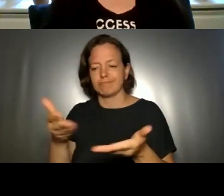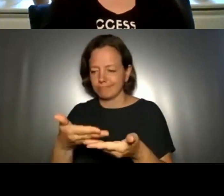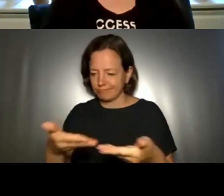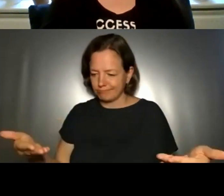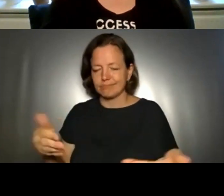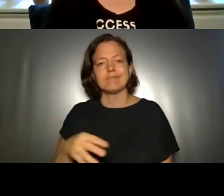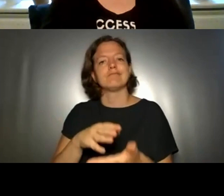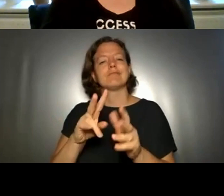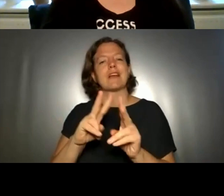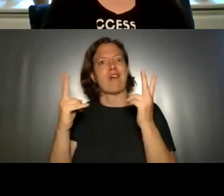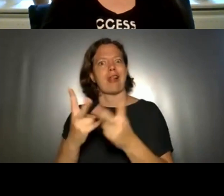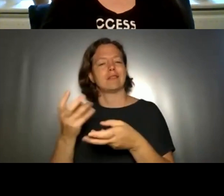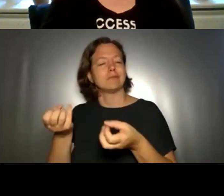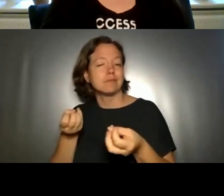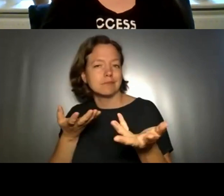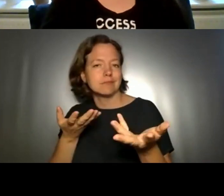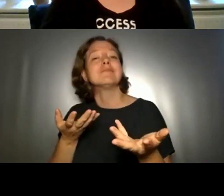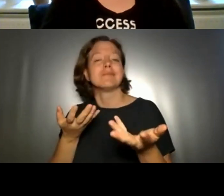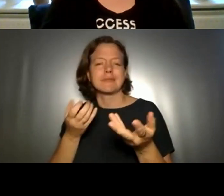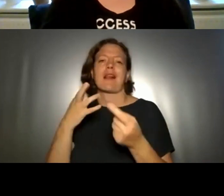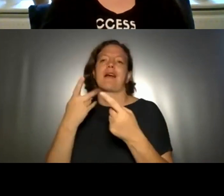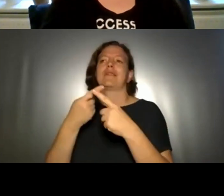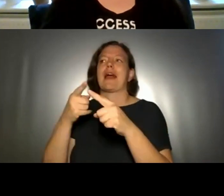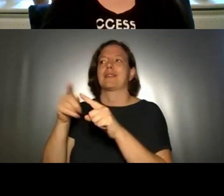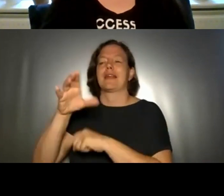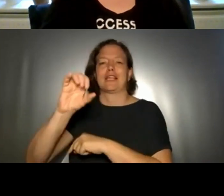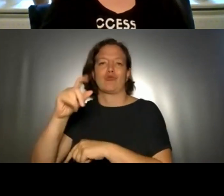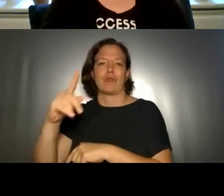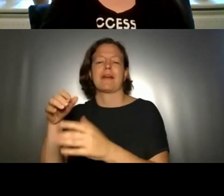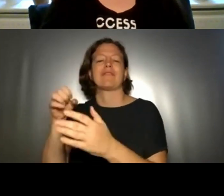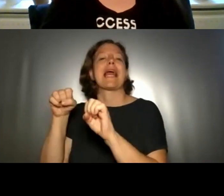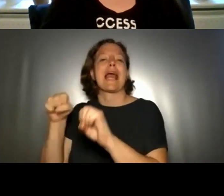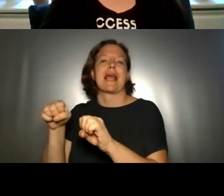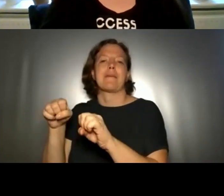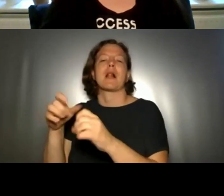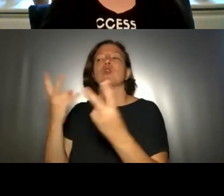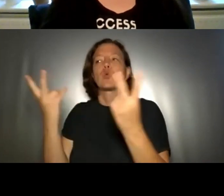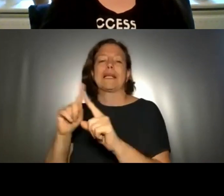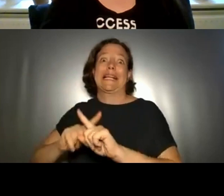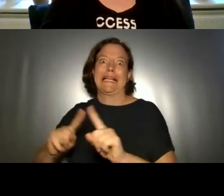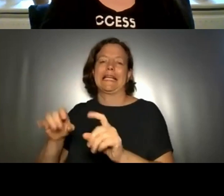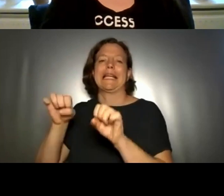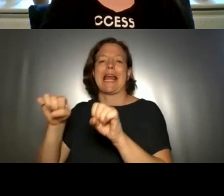other disabled and sometimes non-disabled artists because we also want to be inclusive.